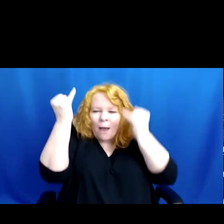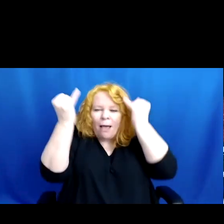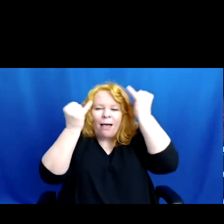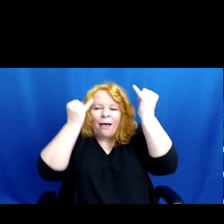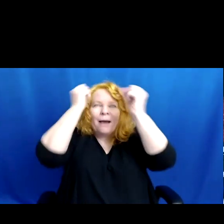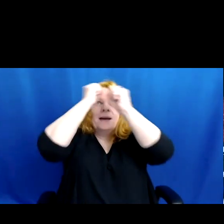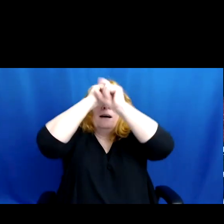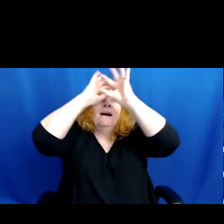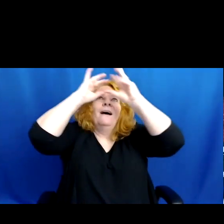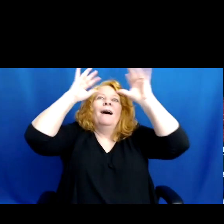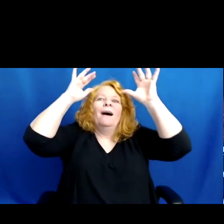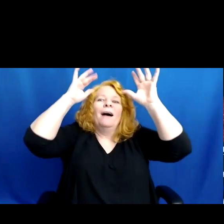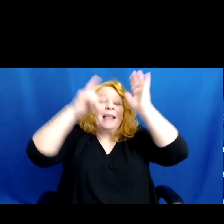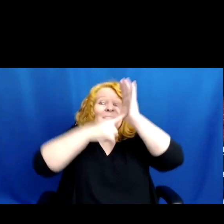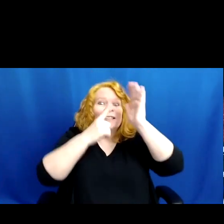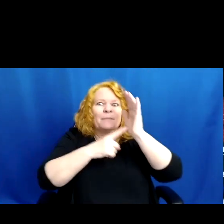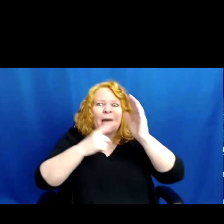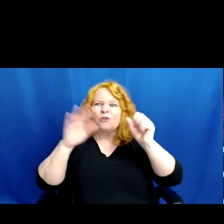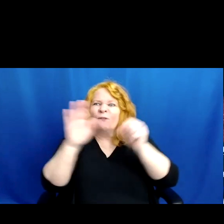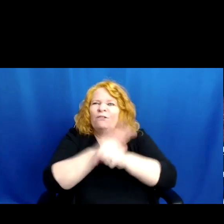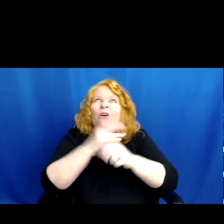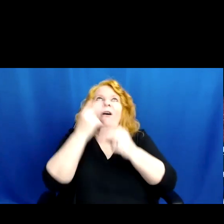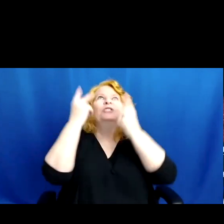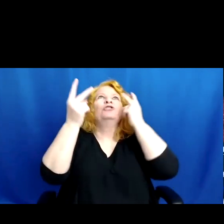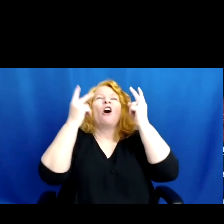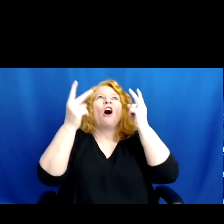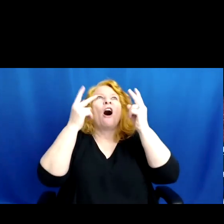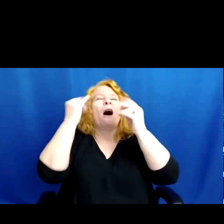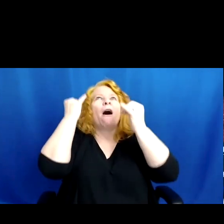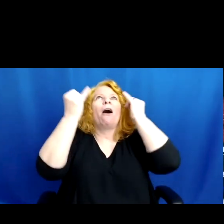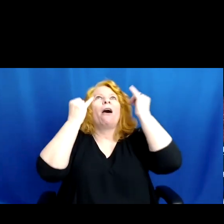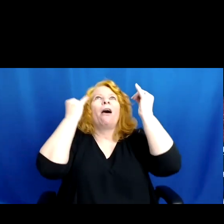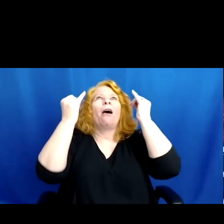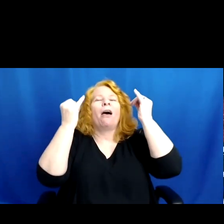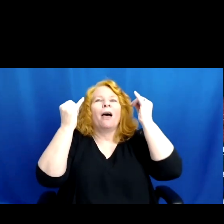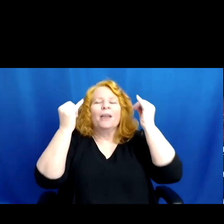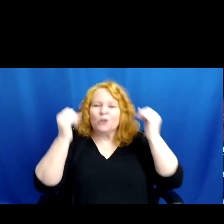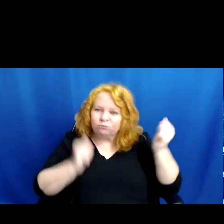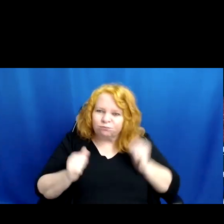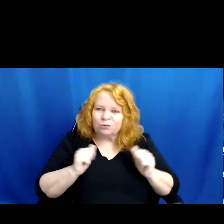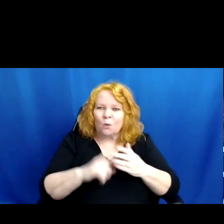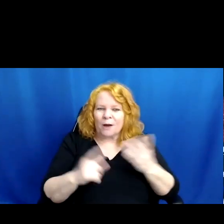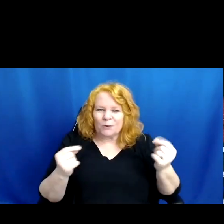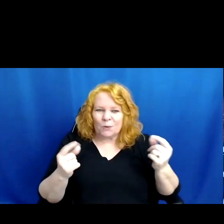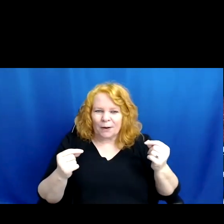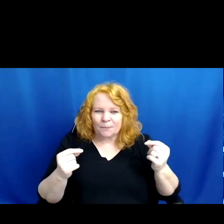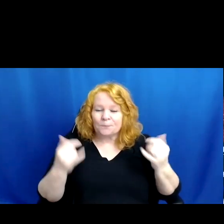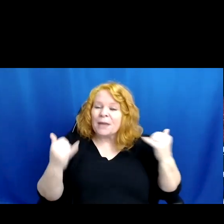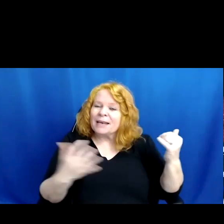played them out in your mind and so you play out what is going to happen. I am taking the white pom poms and the eyes.